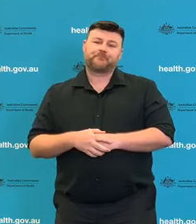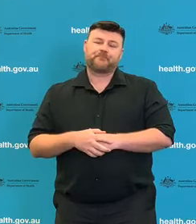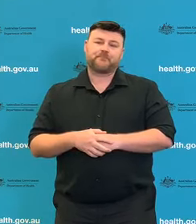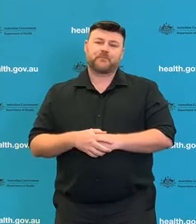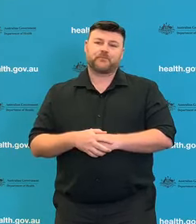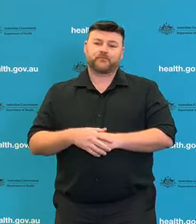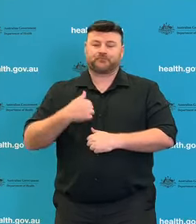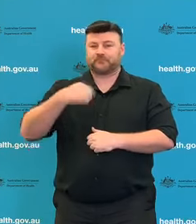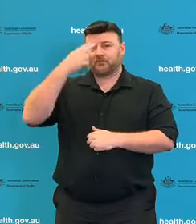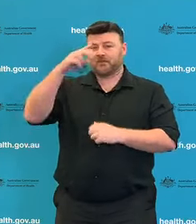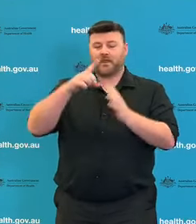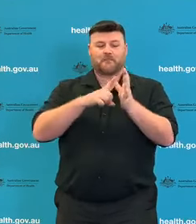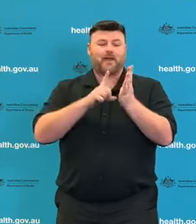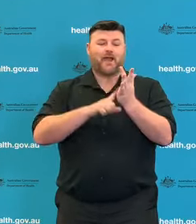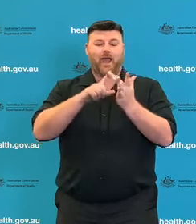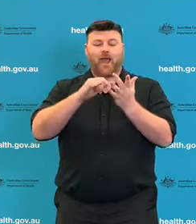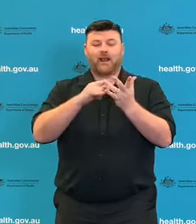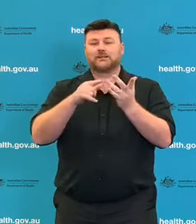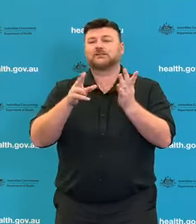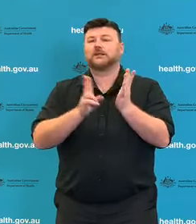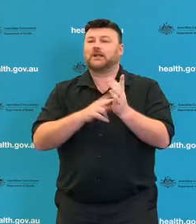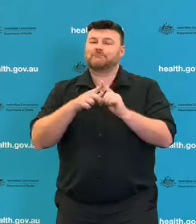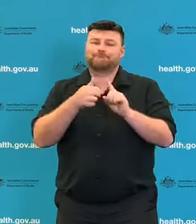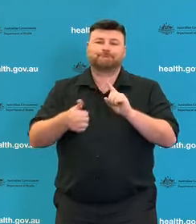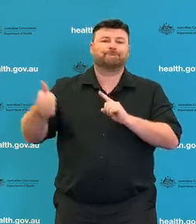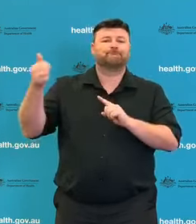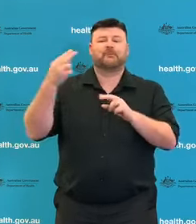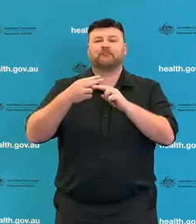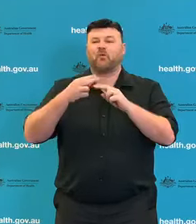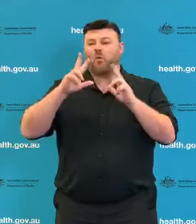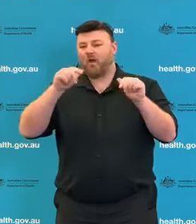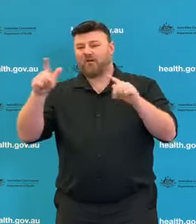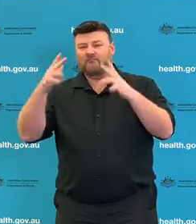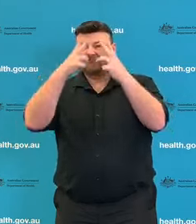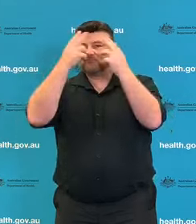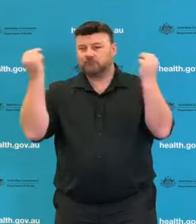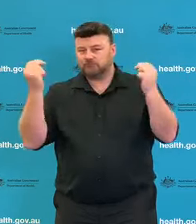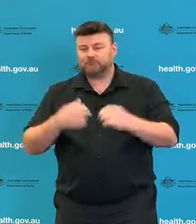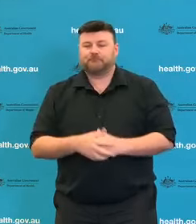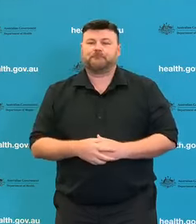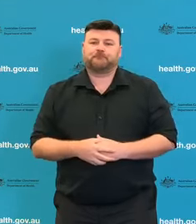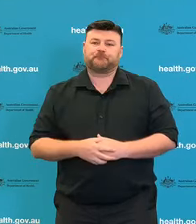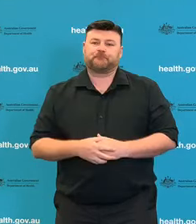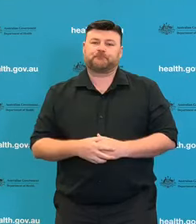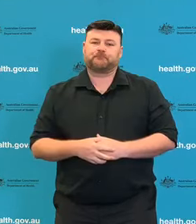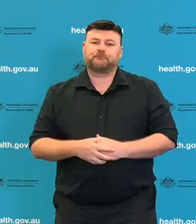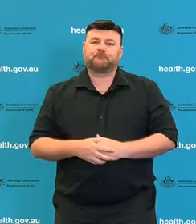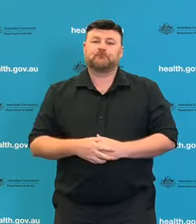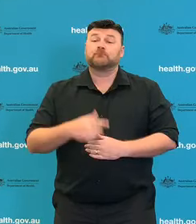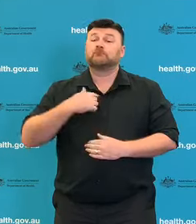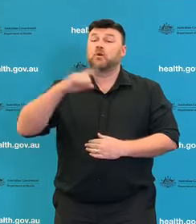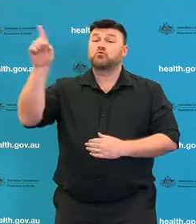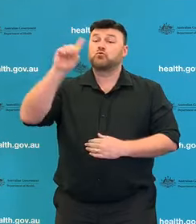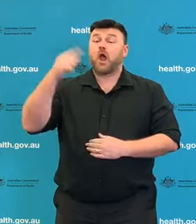My name is Alison McMillan and I'm the Commonwealth Chief Nursing and Midwifery Officer. So today I can report that we've seen